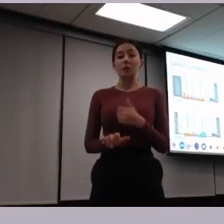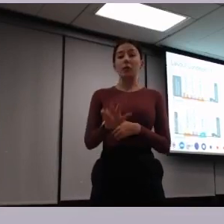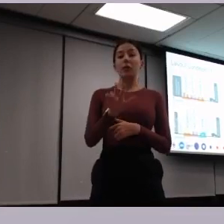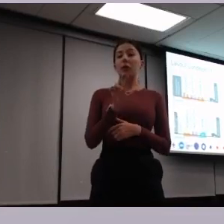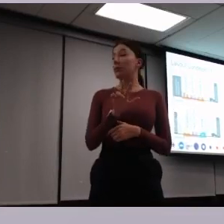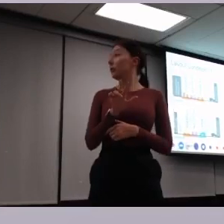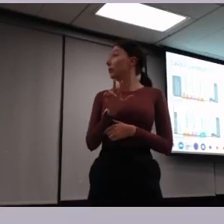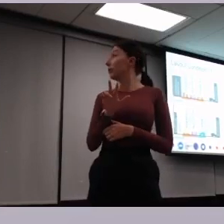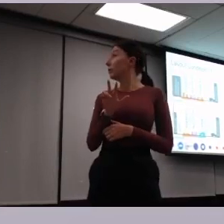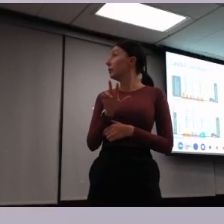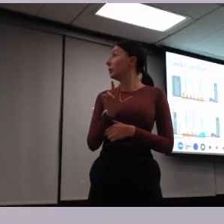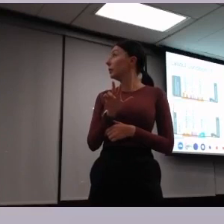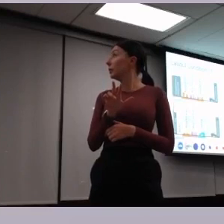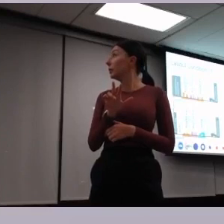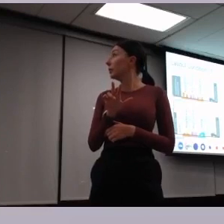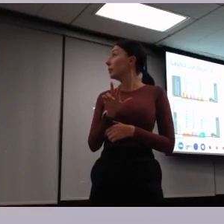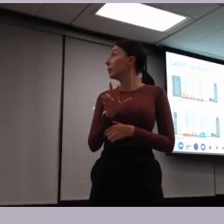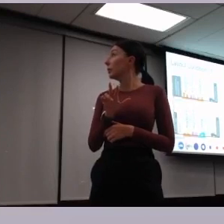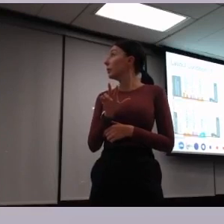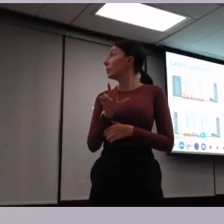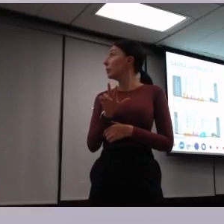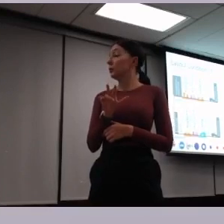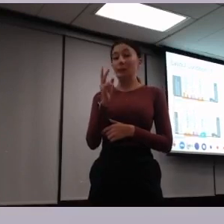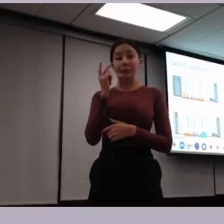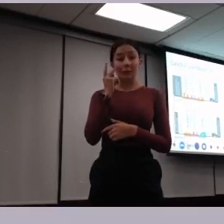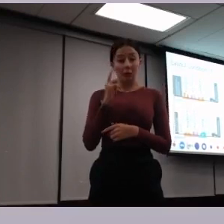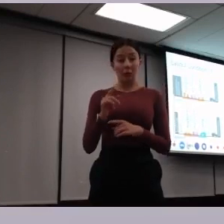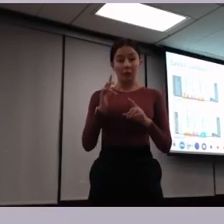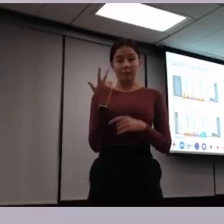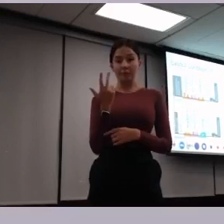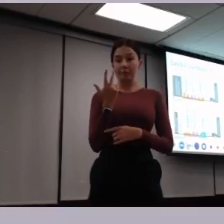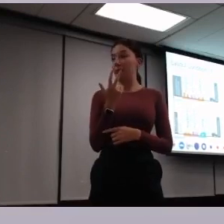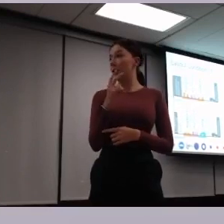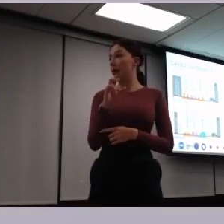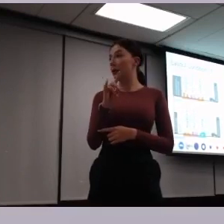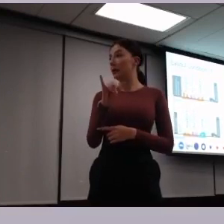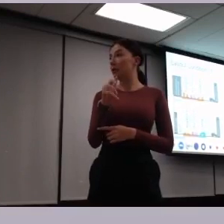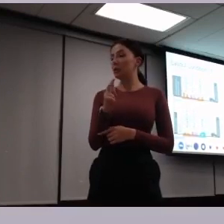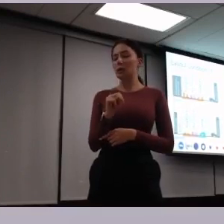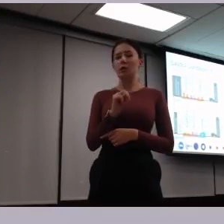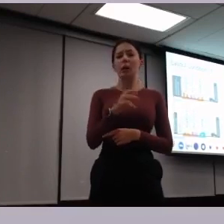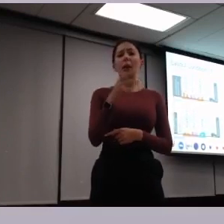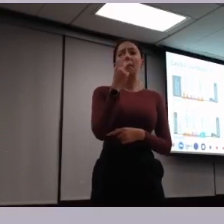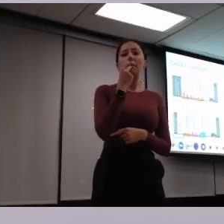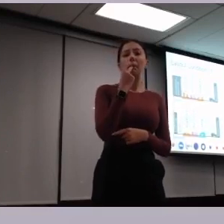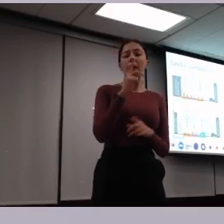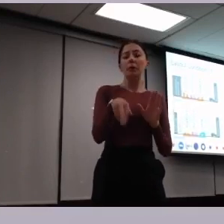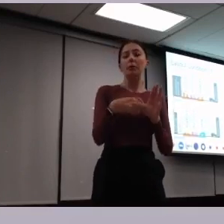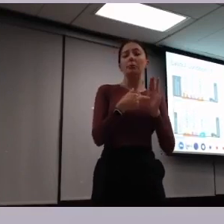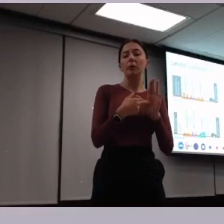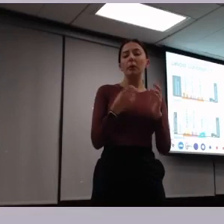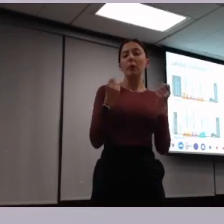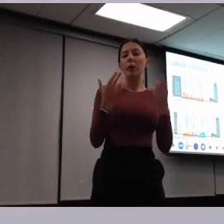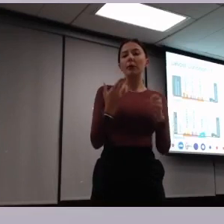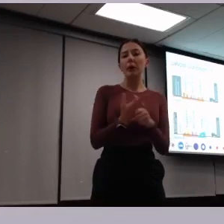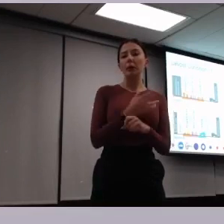excuse me. Throughout the three conditions, I want to point out that pink is represent in the of part orange.